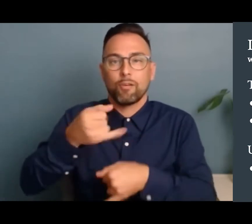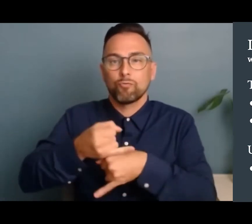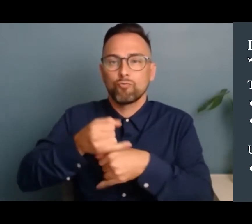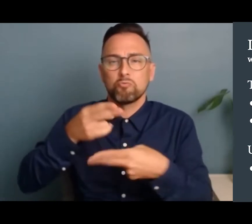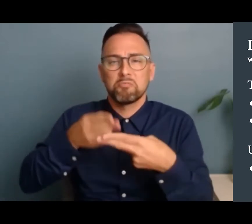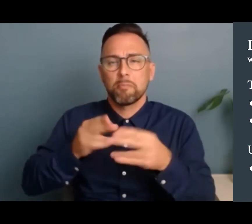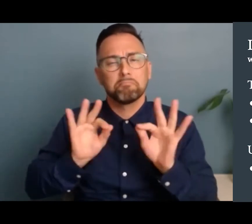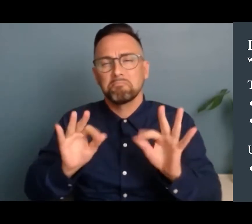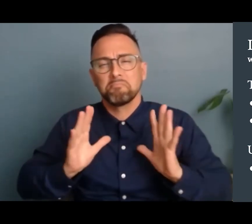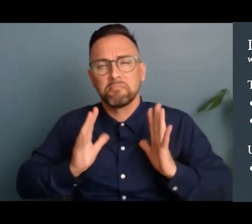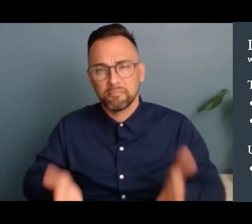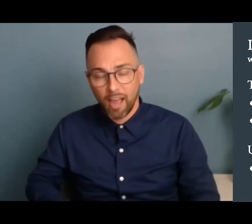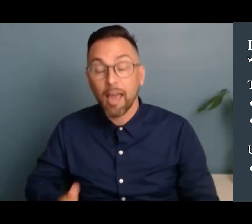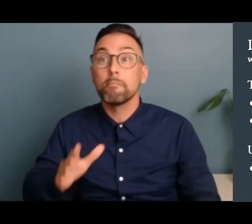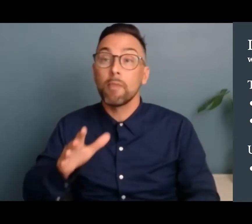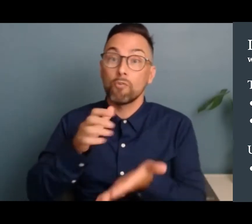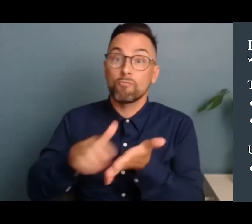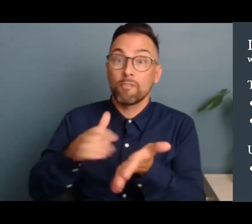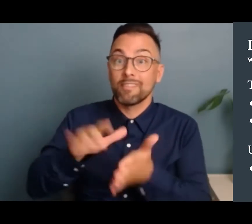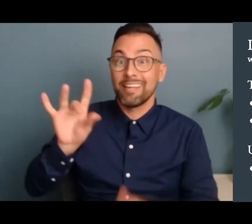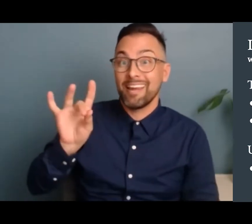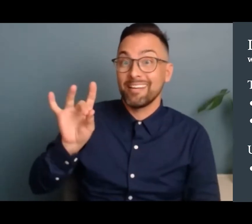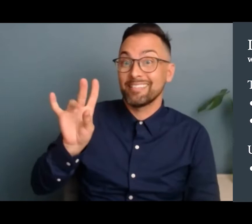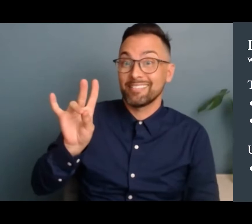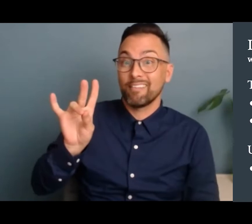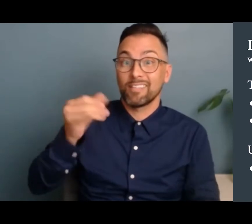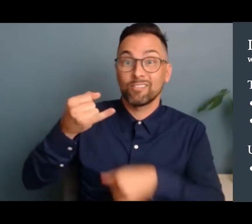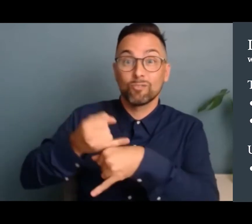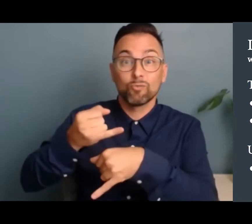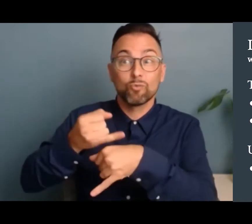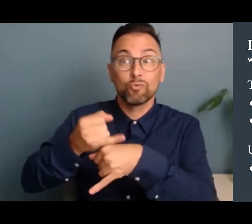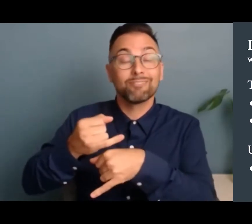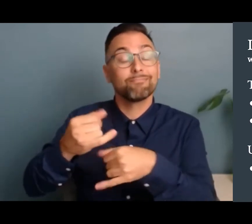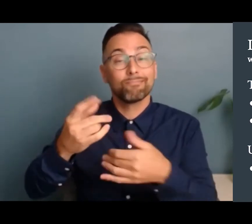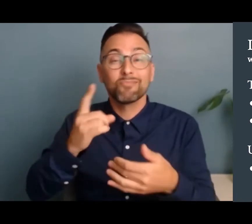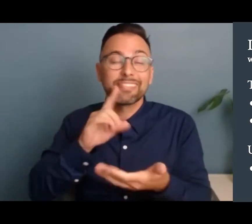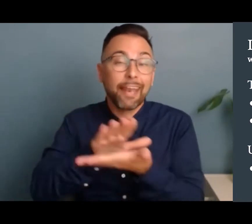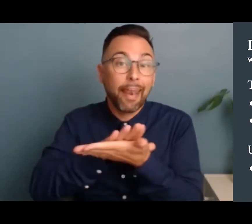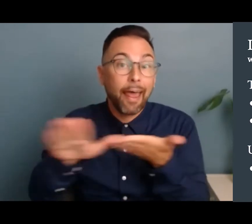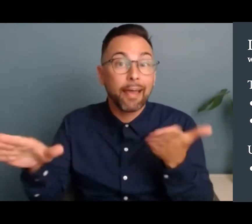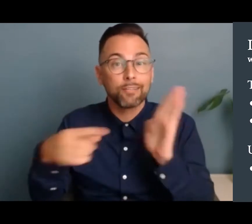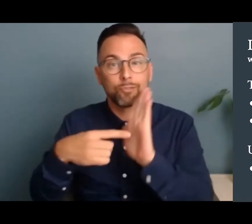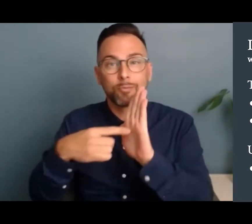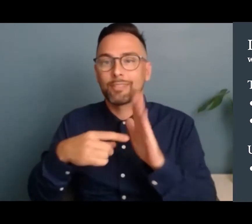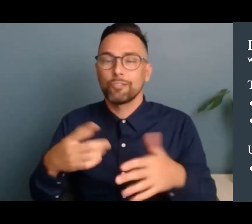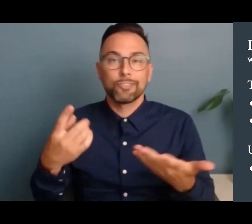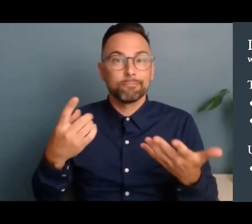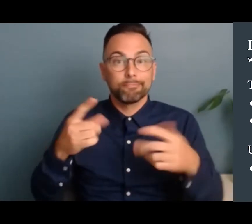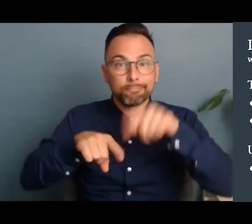Not everyone included their institution name, which is fine. We did receive 87 institutes that